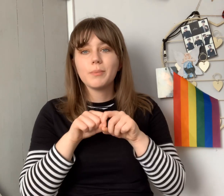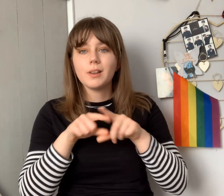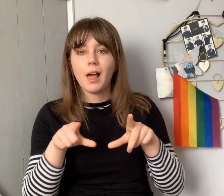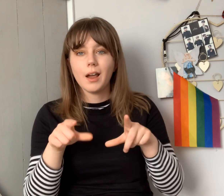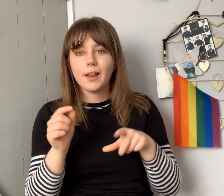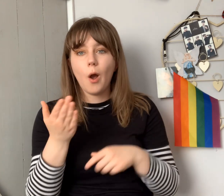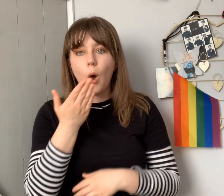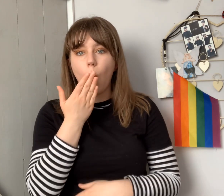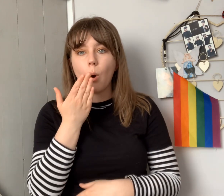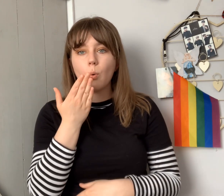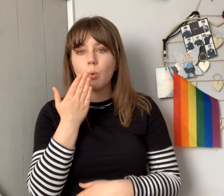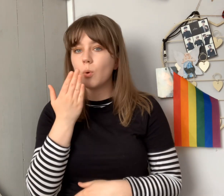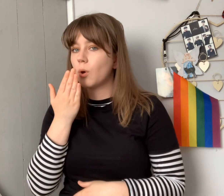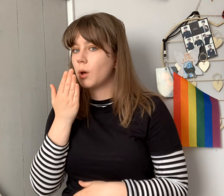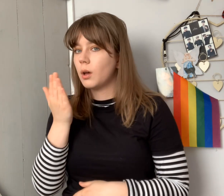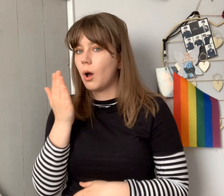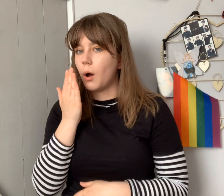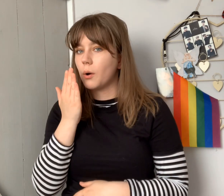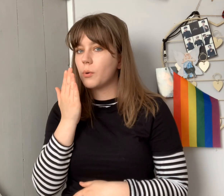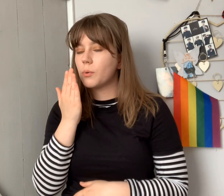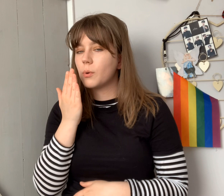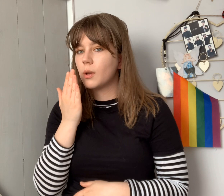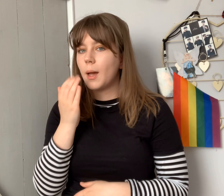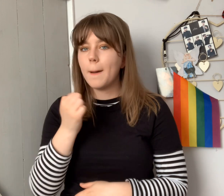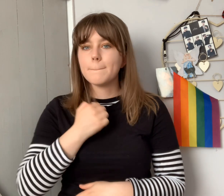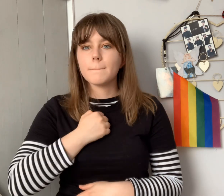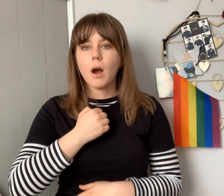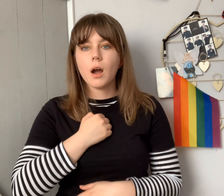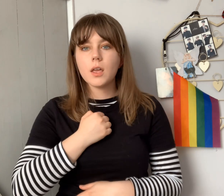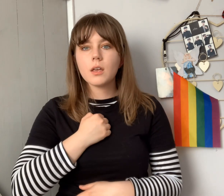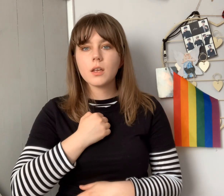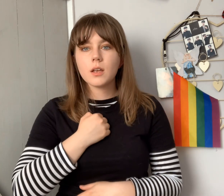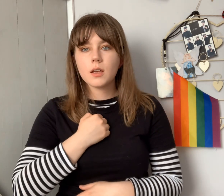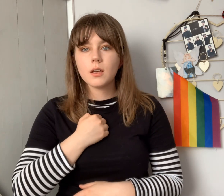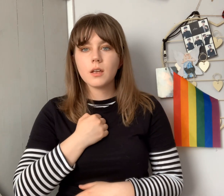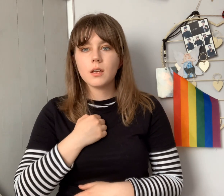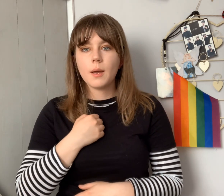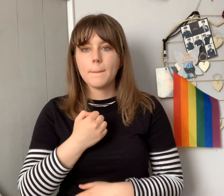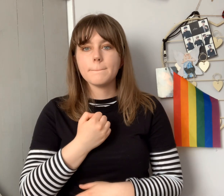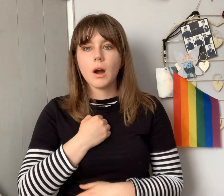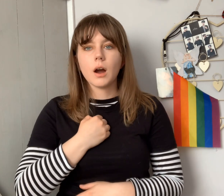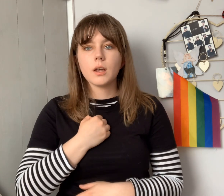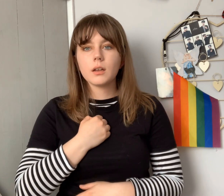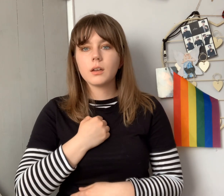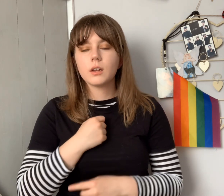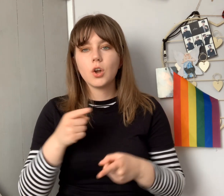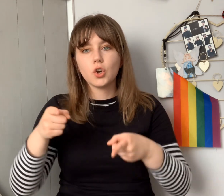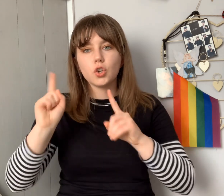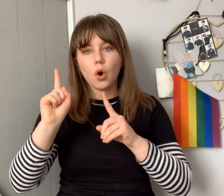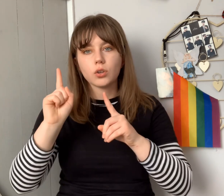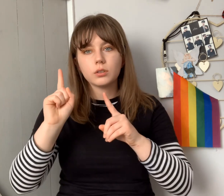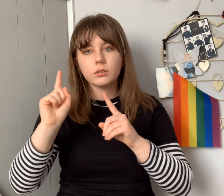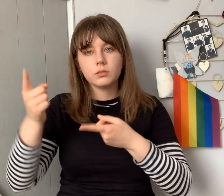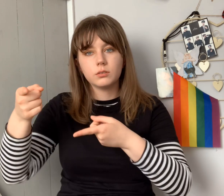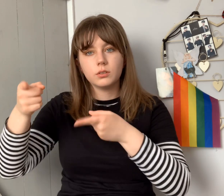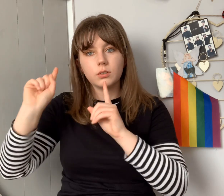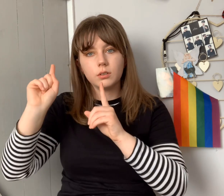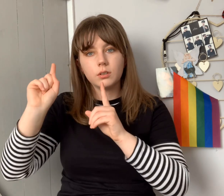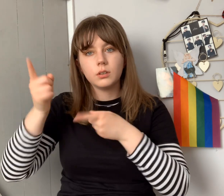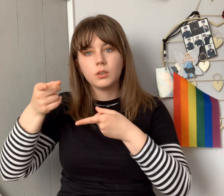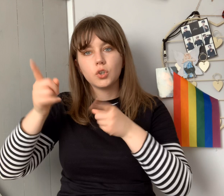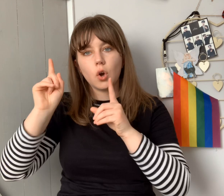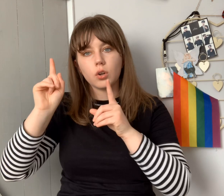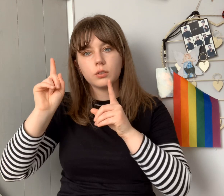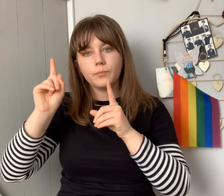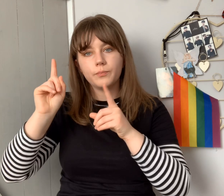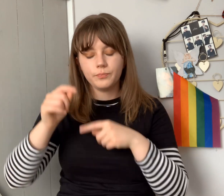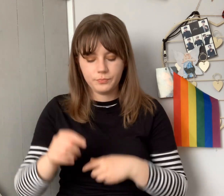"And you be like Oh... oh... my... my... god... god"